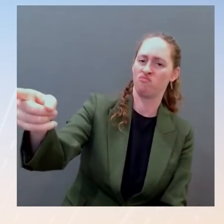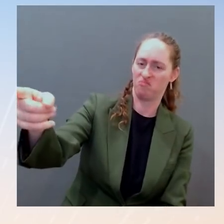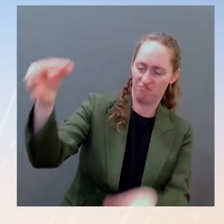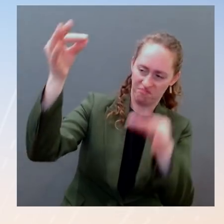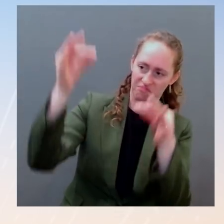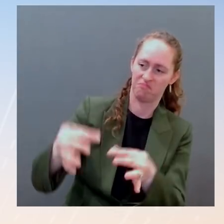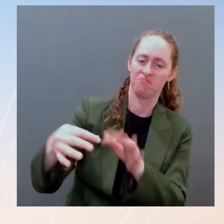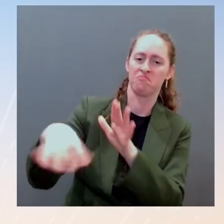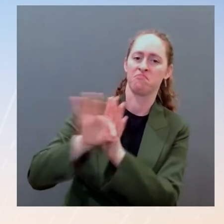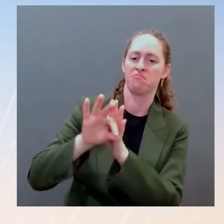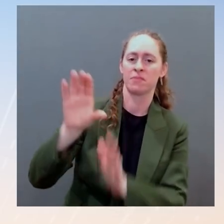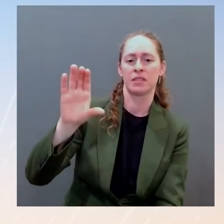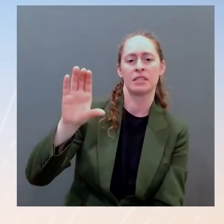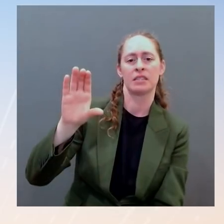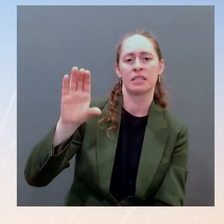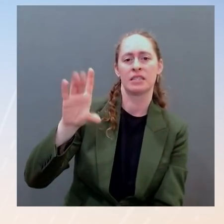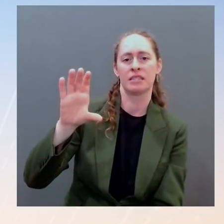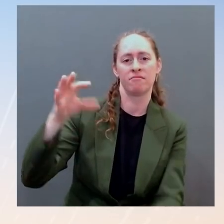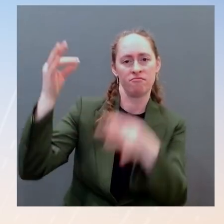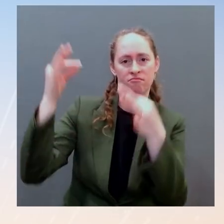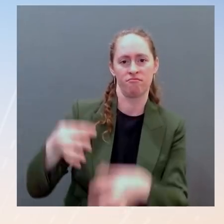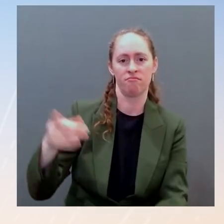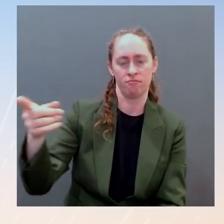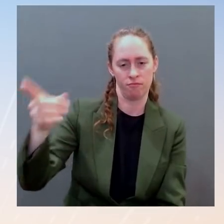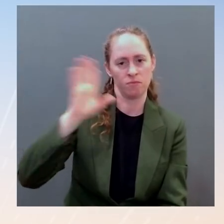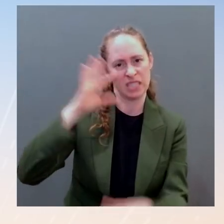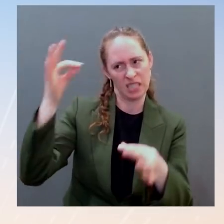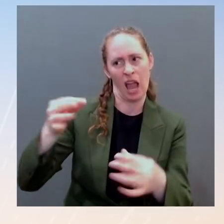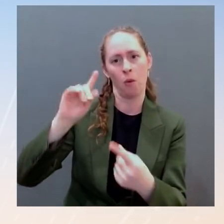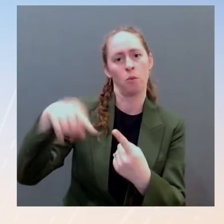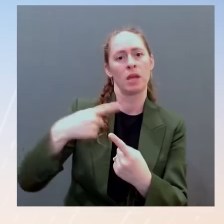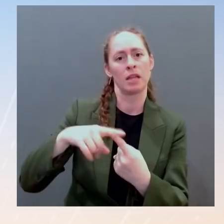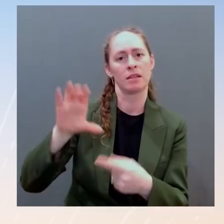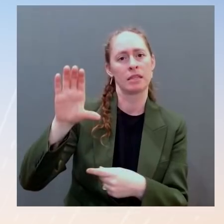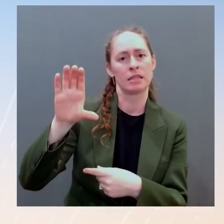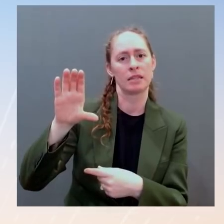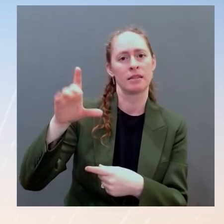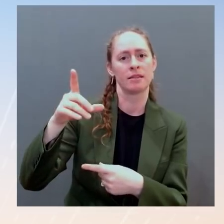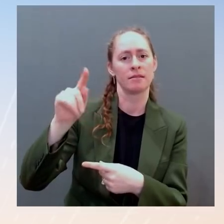or an immigration policy; it's always been a health authority. So when they determined we no longer